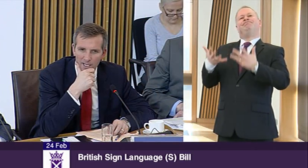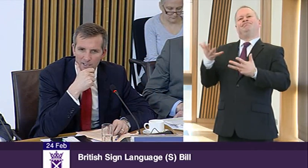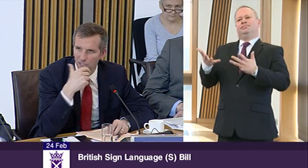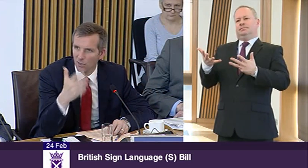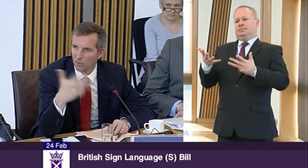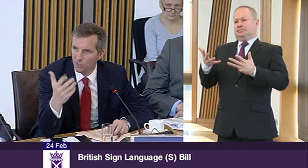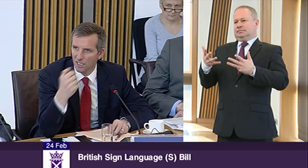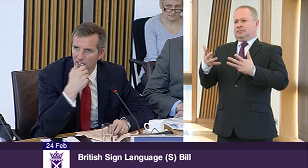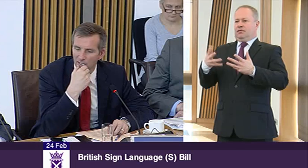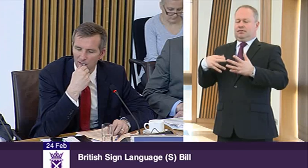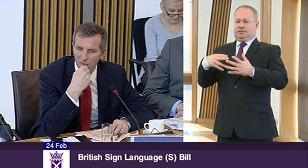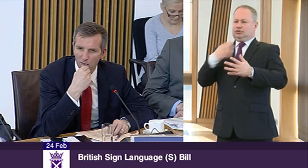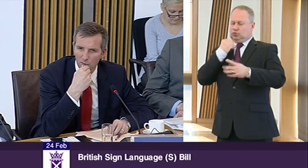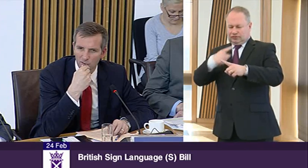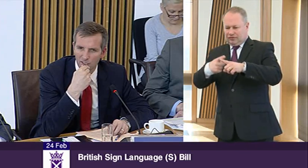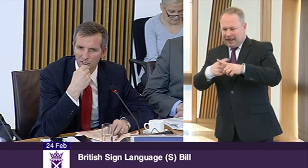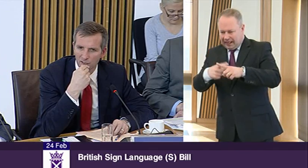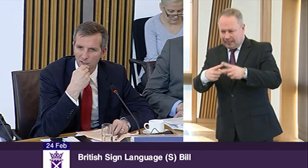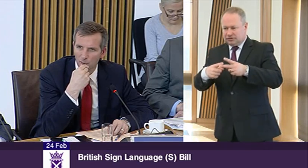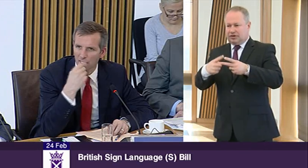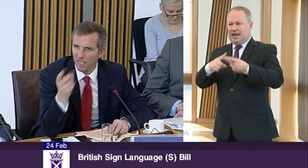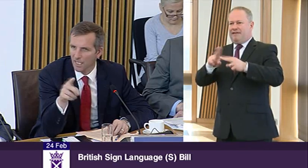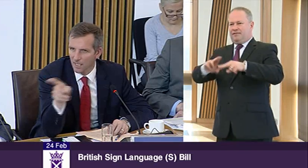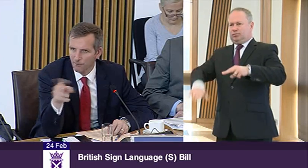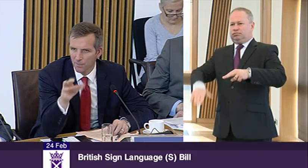of sight loss and hearing loss.